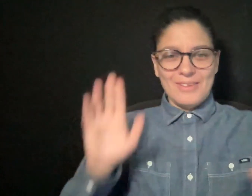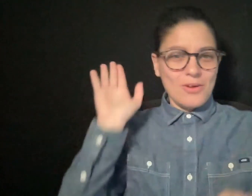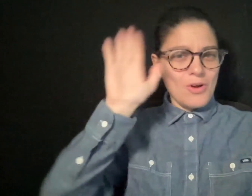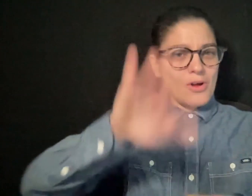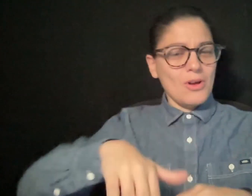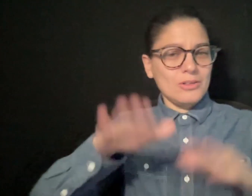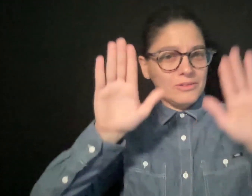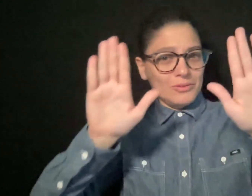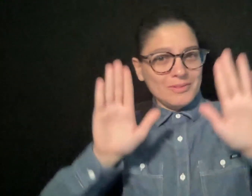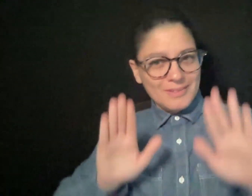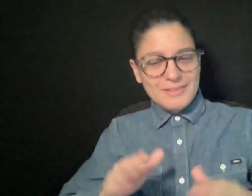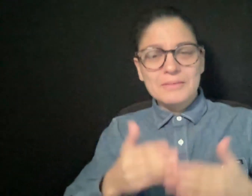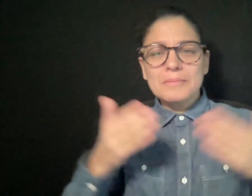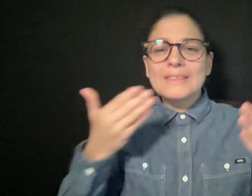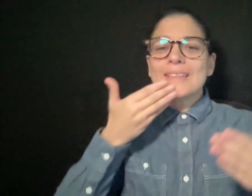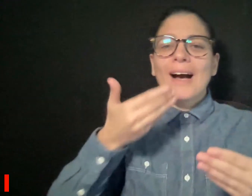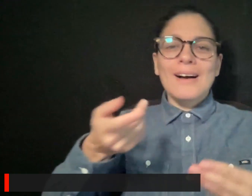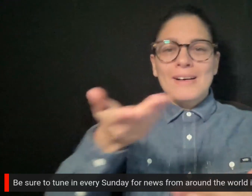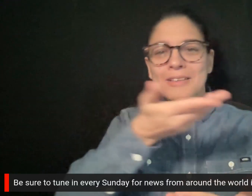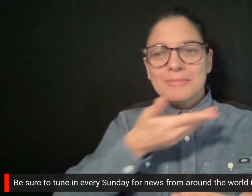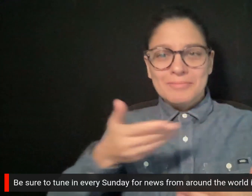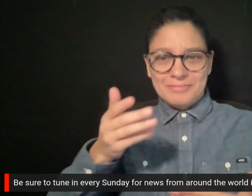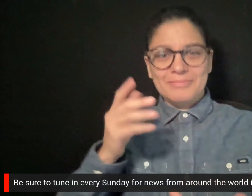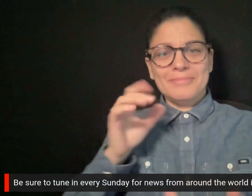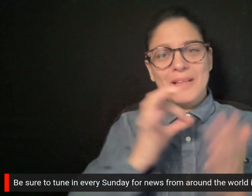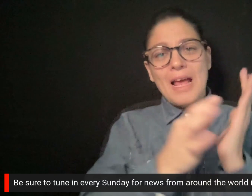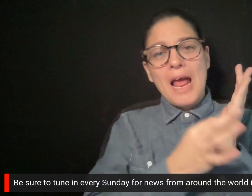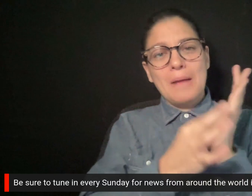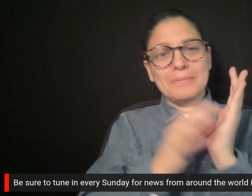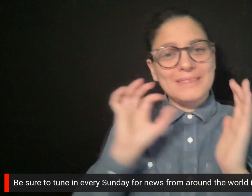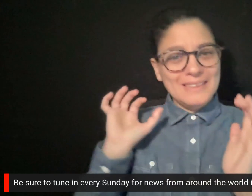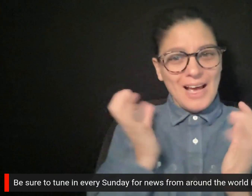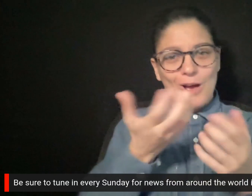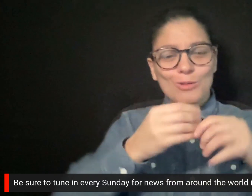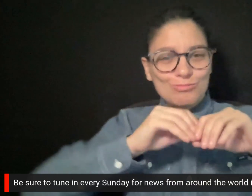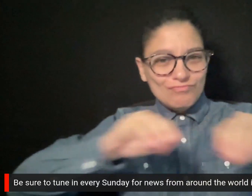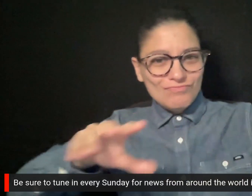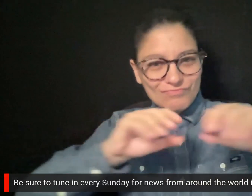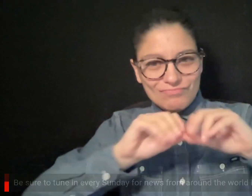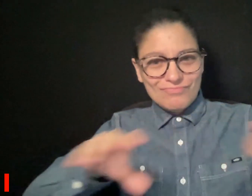news updates every Sunday a big thank you to our Sign1News app supporters you help make